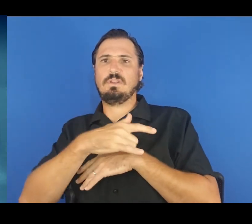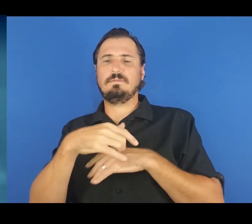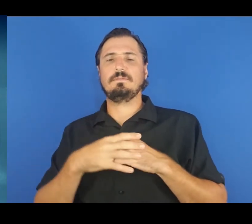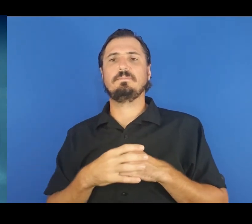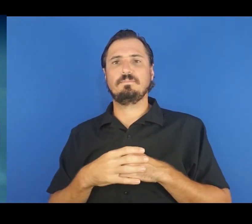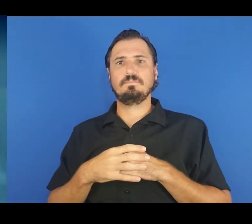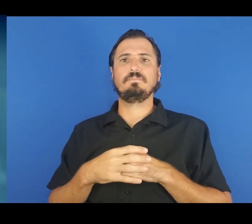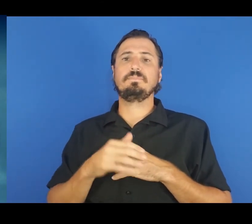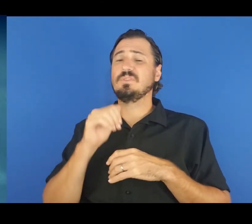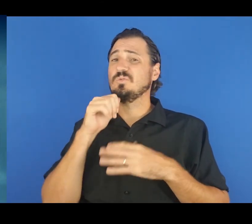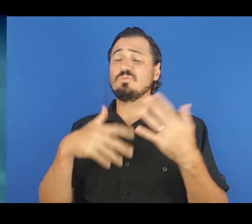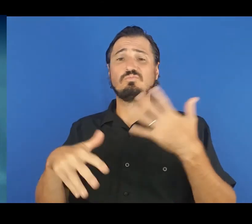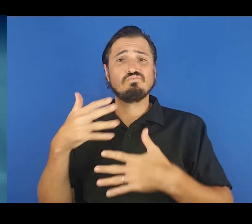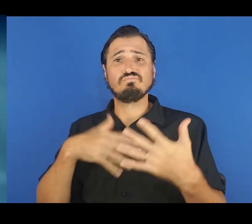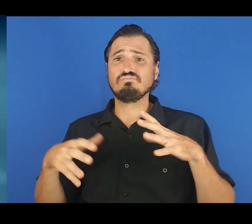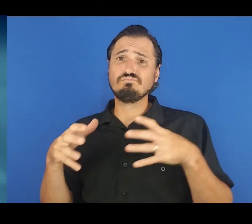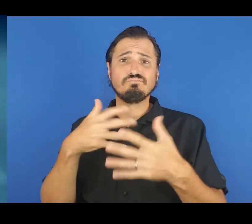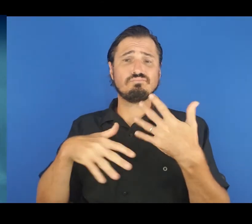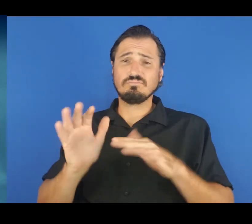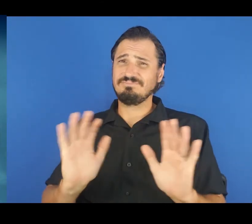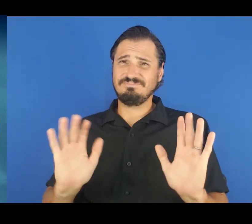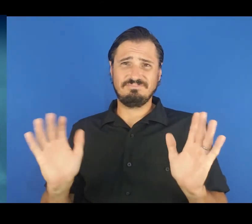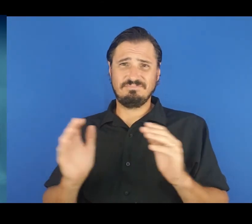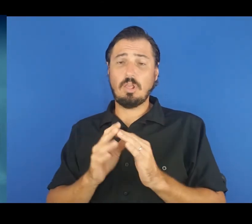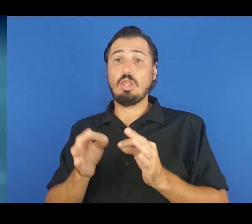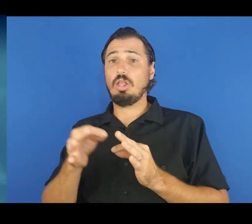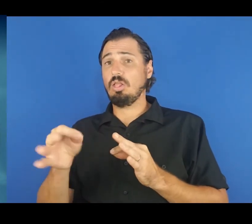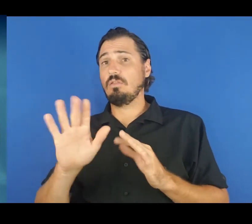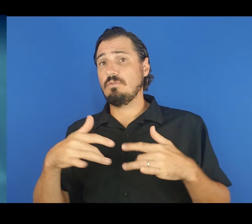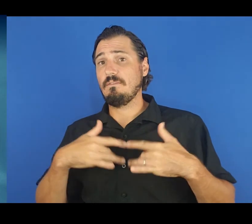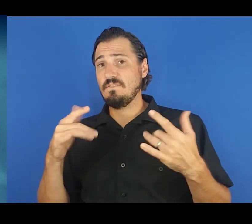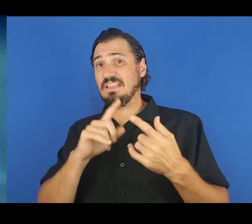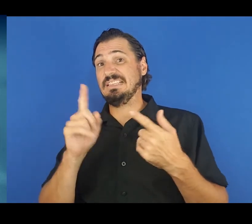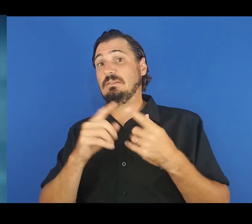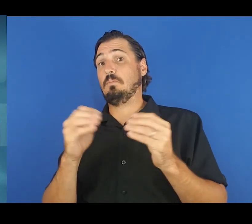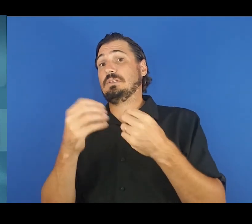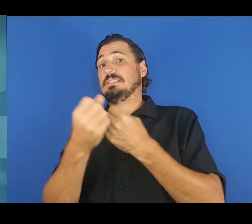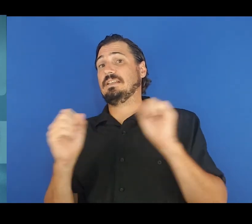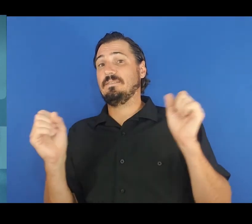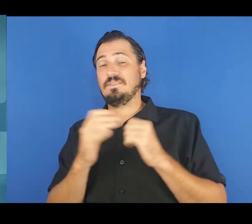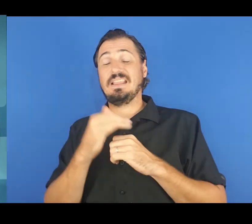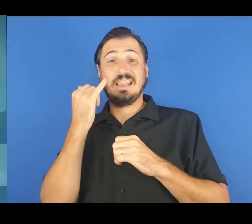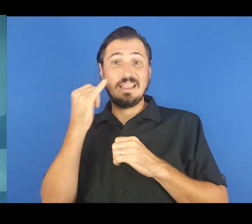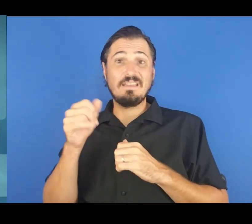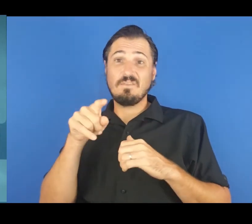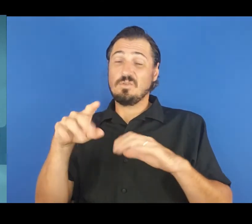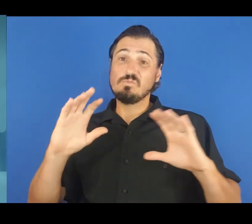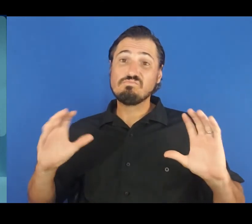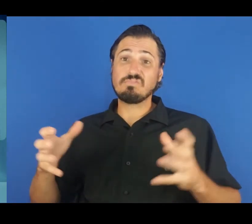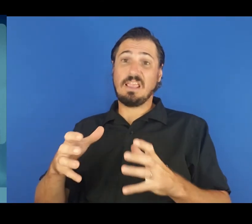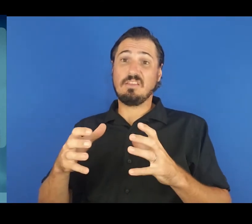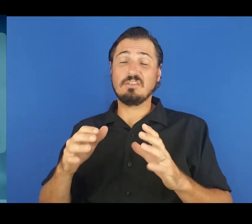DON’T gather. Please postpone your event until it’s safer to do so. If you do gather, stay outdoors.